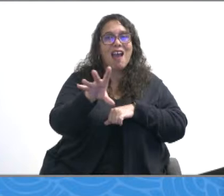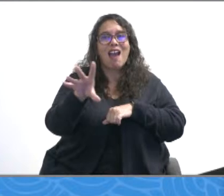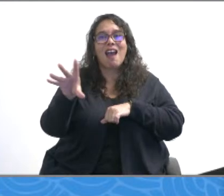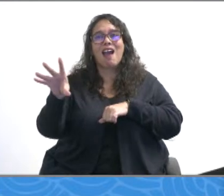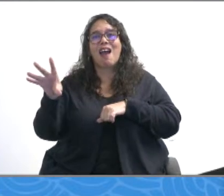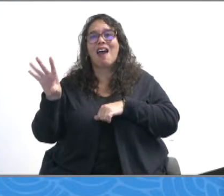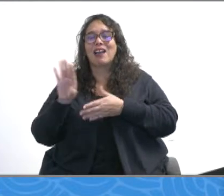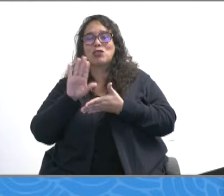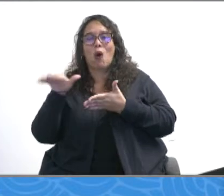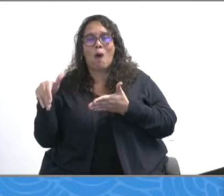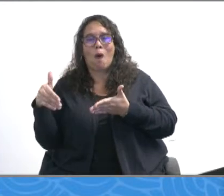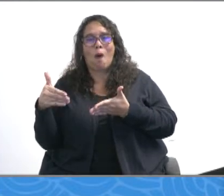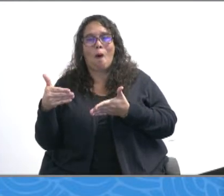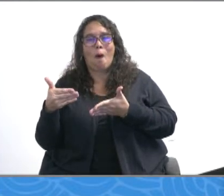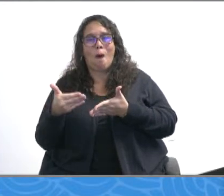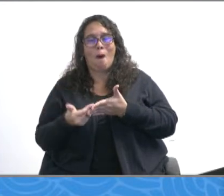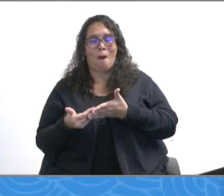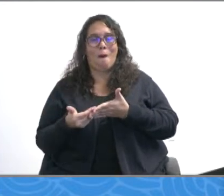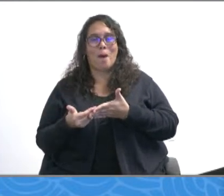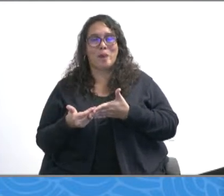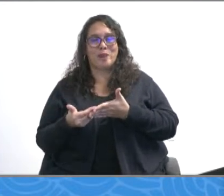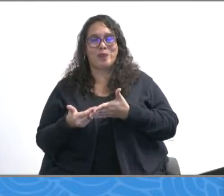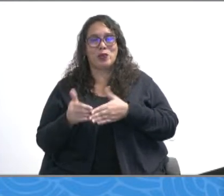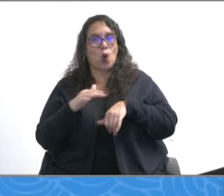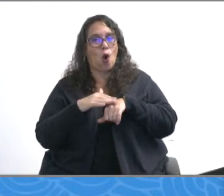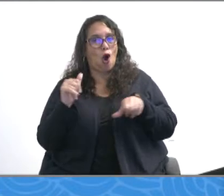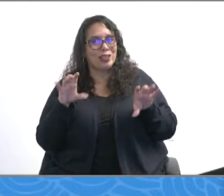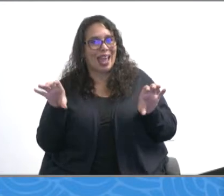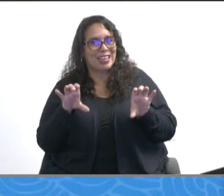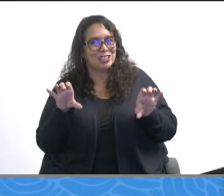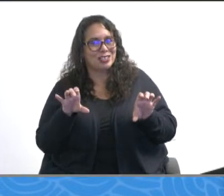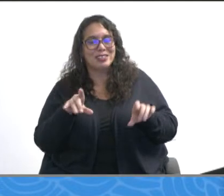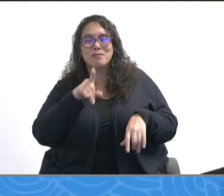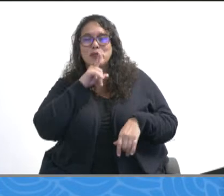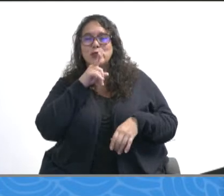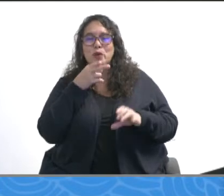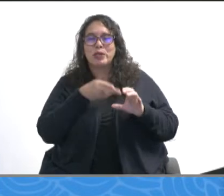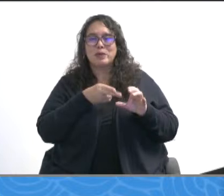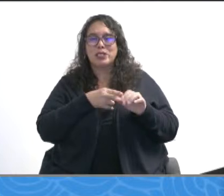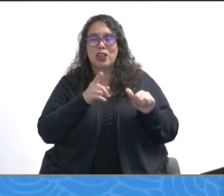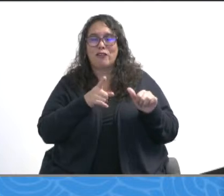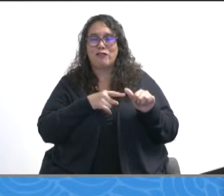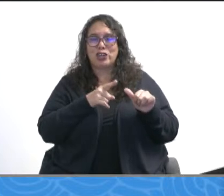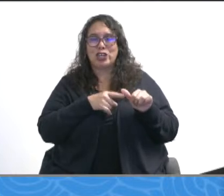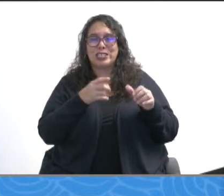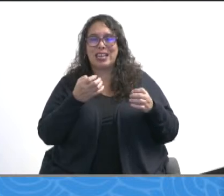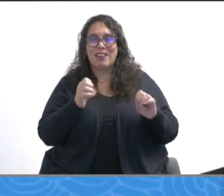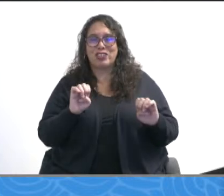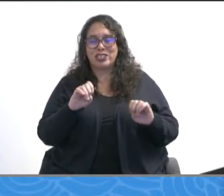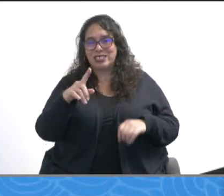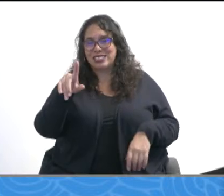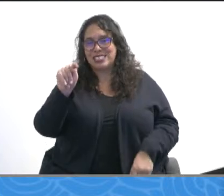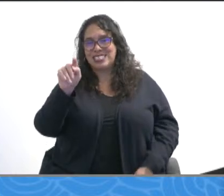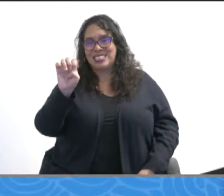So that's our call to action. Make sure you participate in our first effort, which is the ThoughtExchange. But again, I'll mention it again,